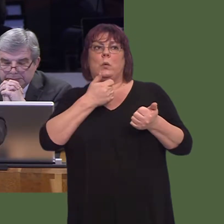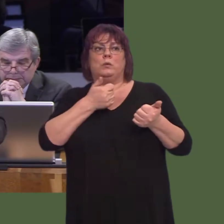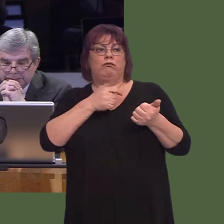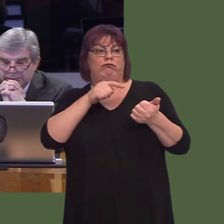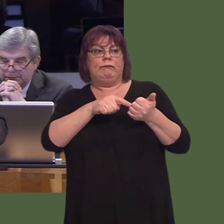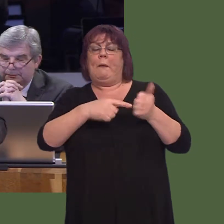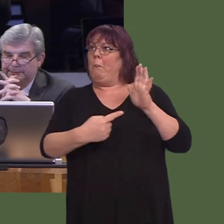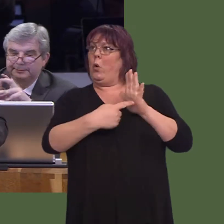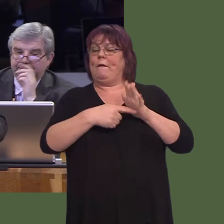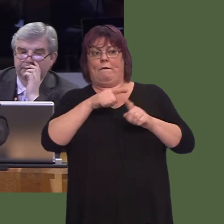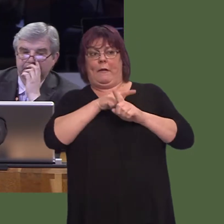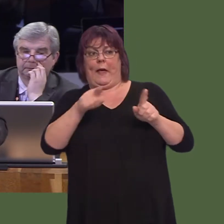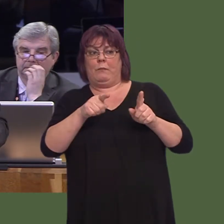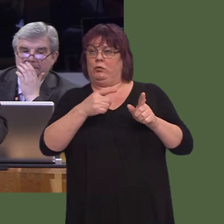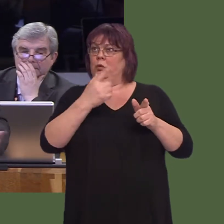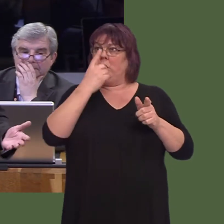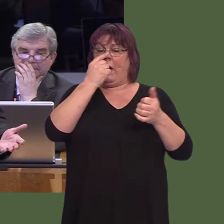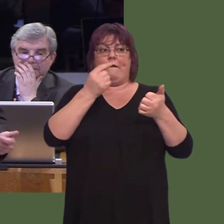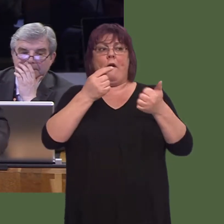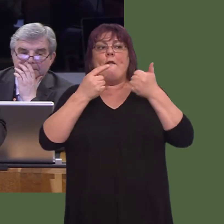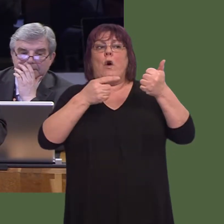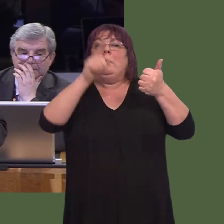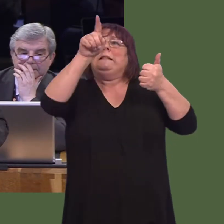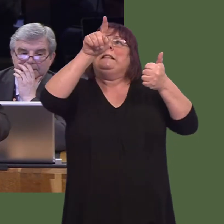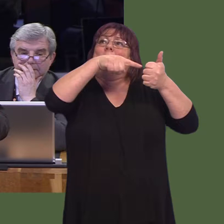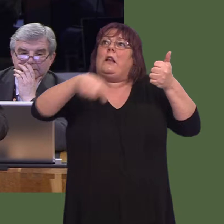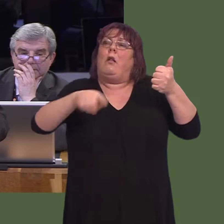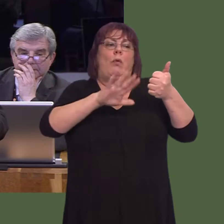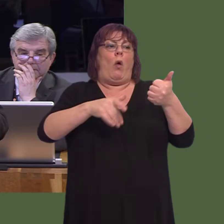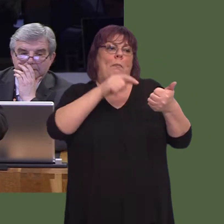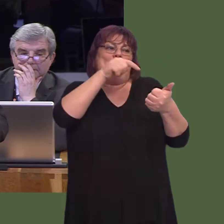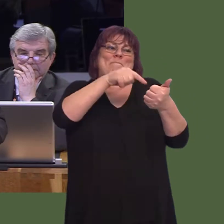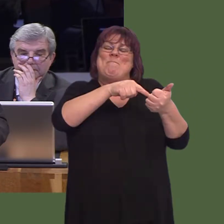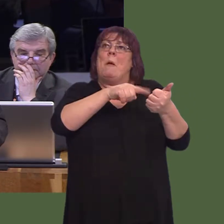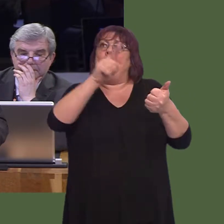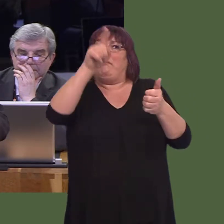telephone system and using the phone signalónot the phone itself but the signal.